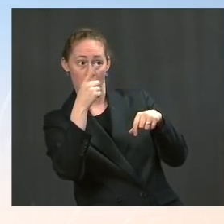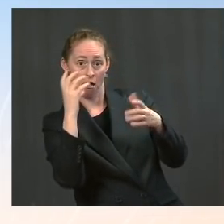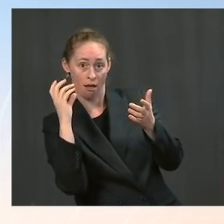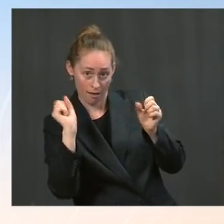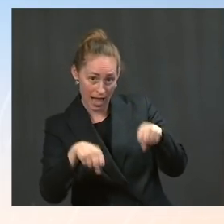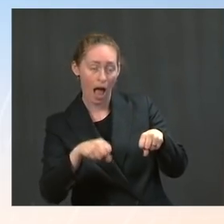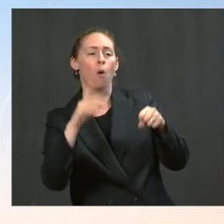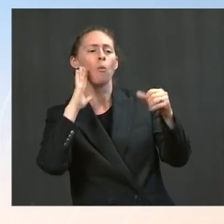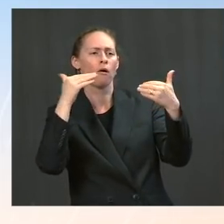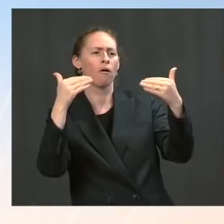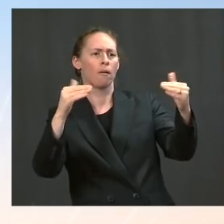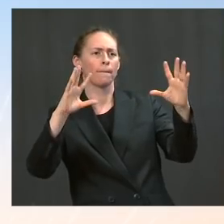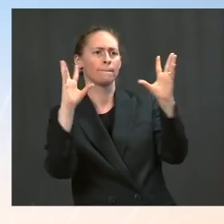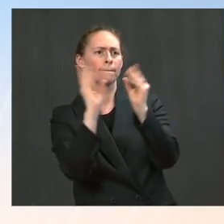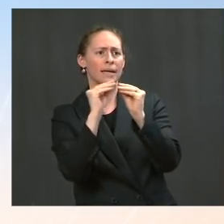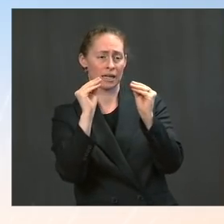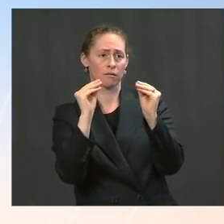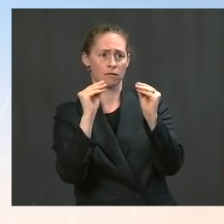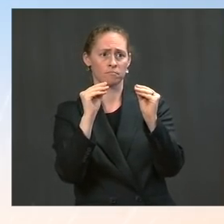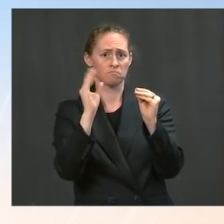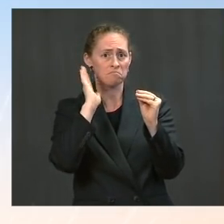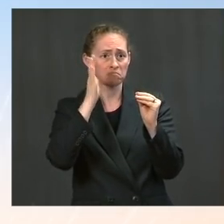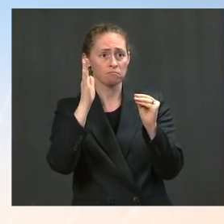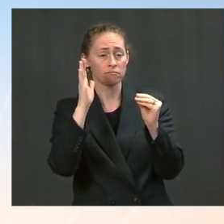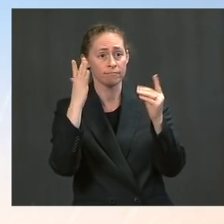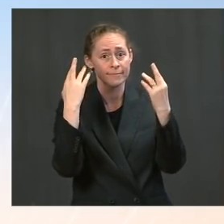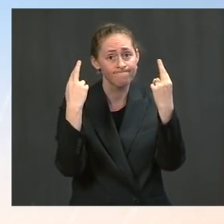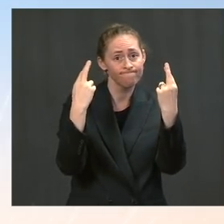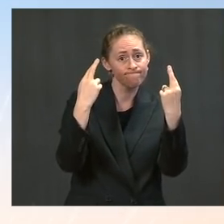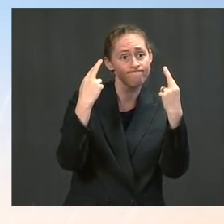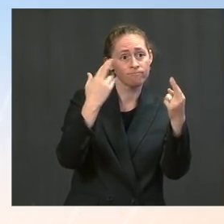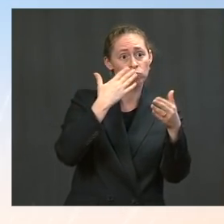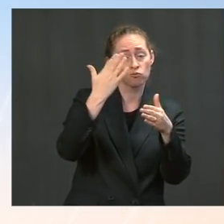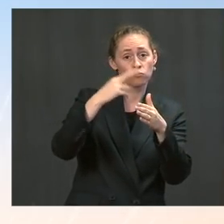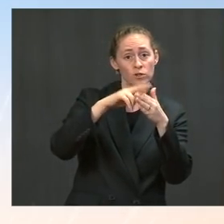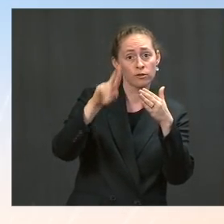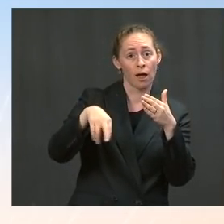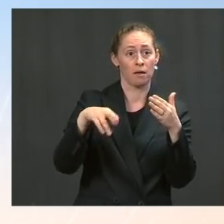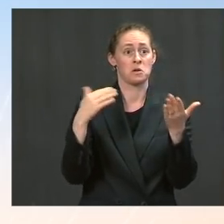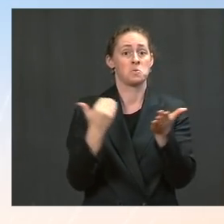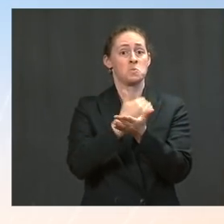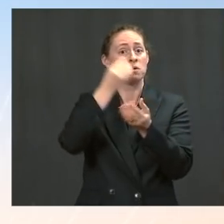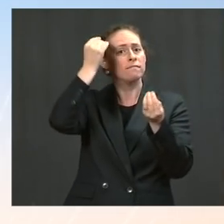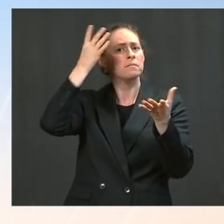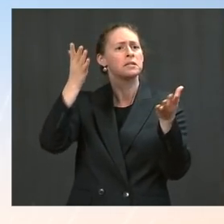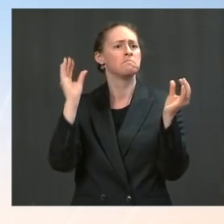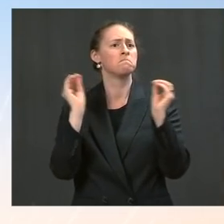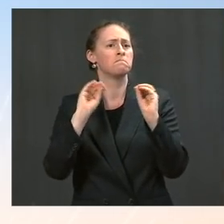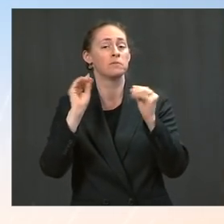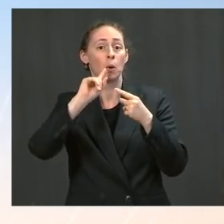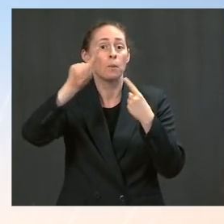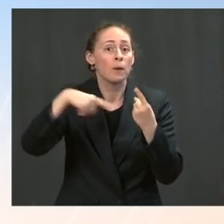and, hopefully, consequential. So I don't have an update on intended travel. Obviously, they are quite adept over there